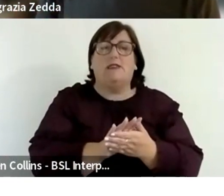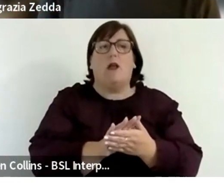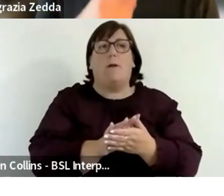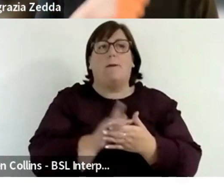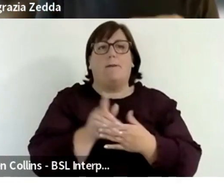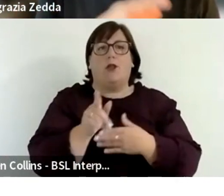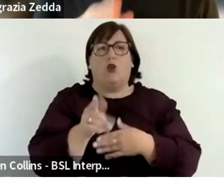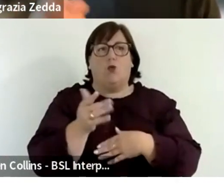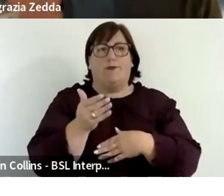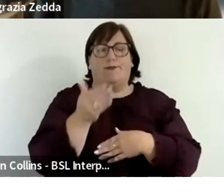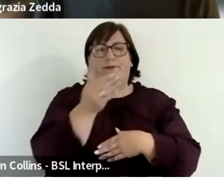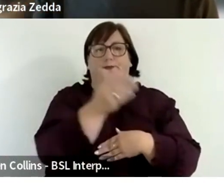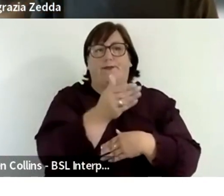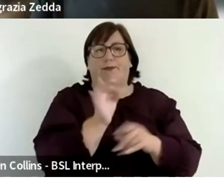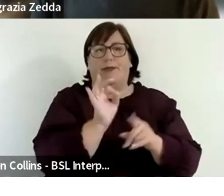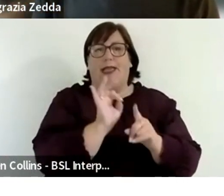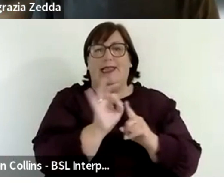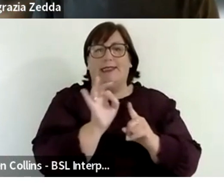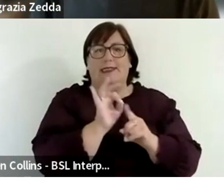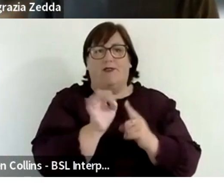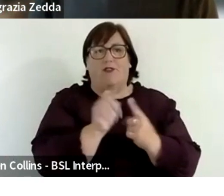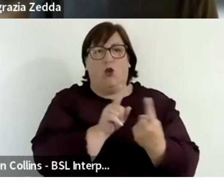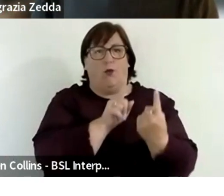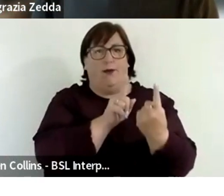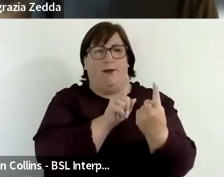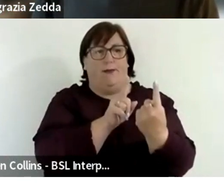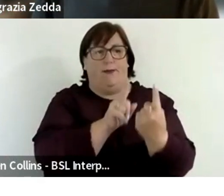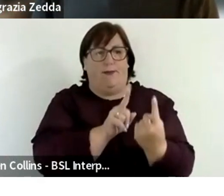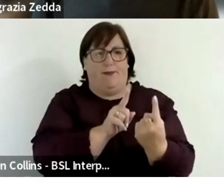the people on the interview panel would have had